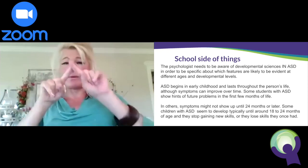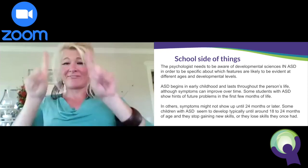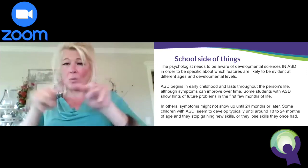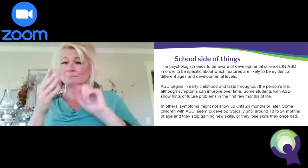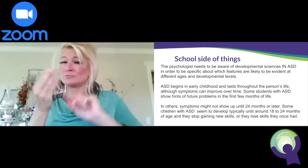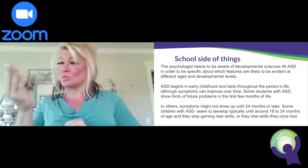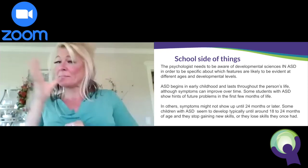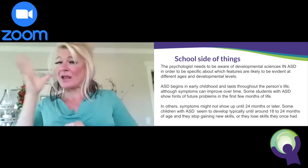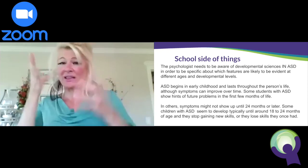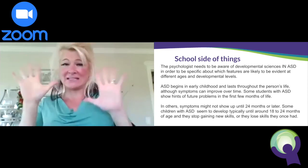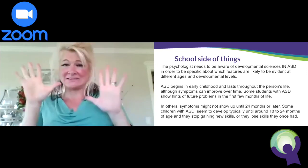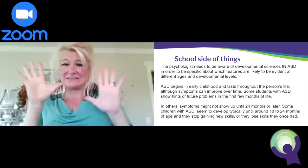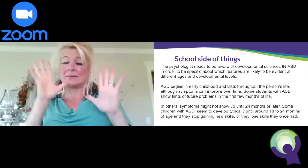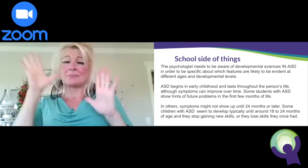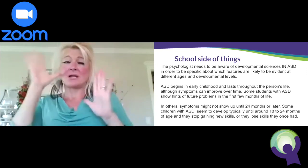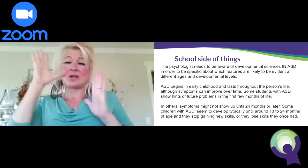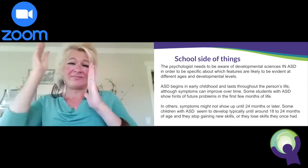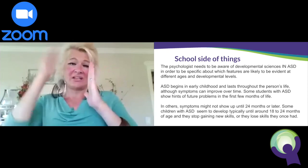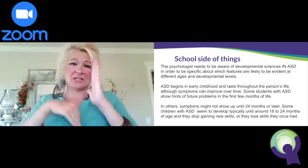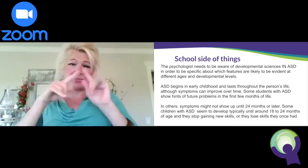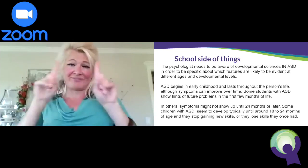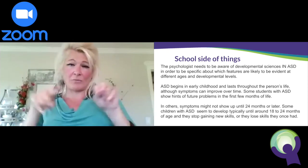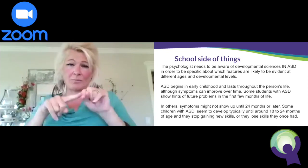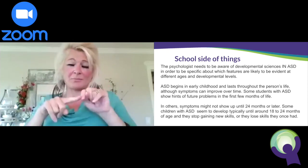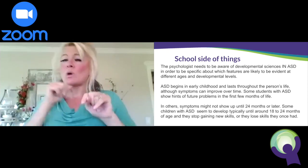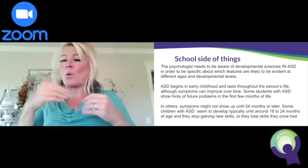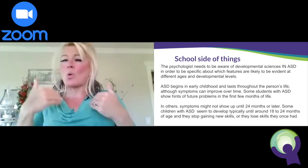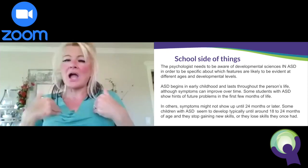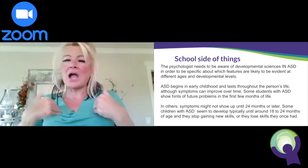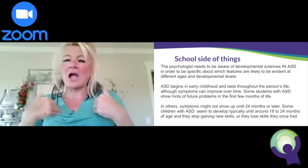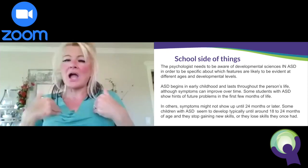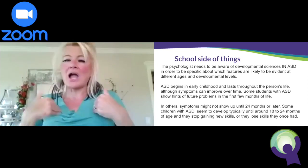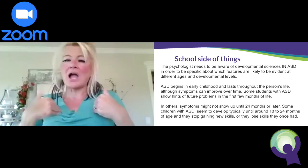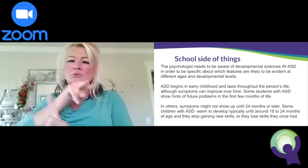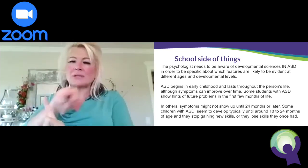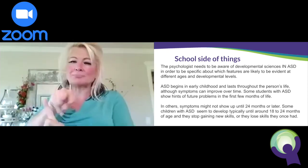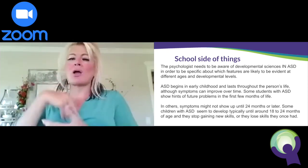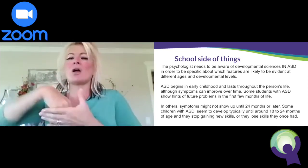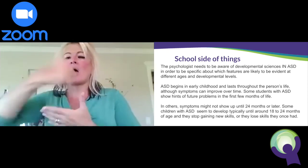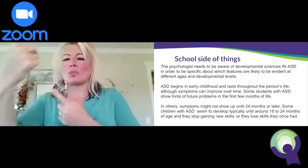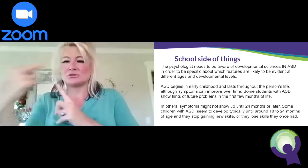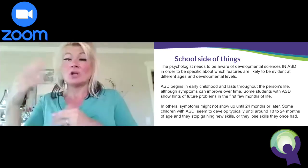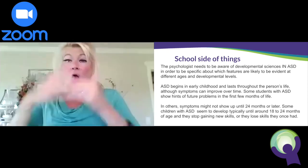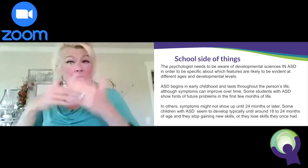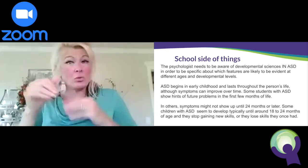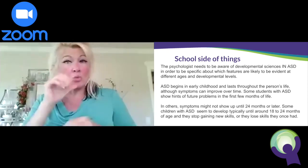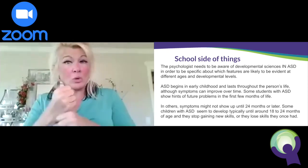but all they do is they they look at the forms... they have forms for parents to fill out. They don't have